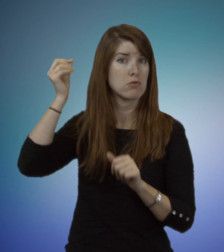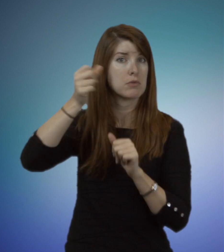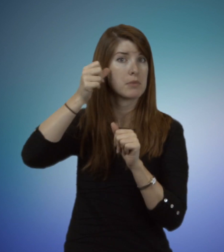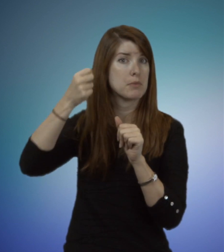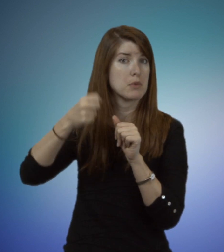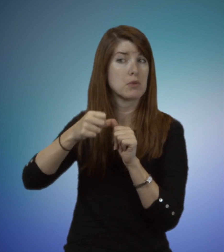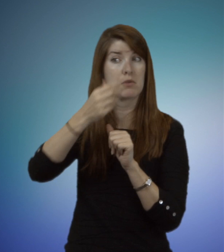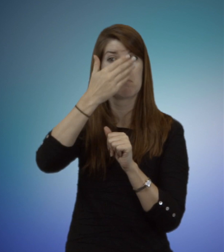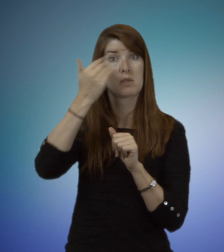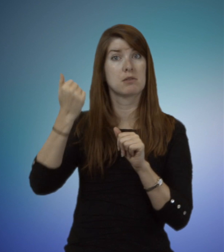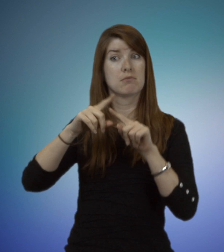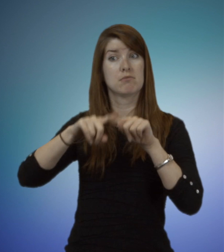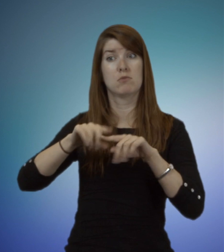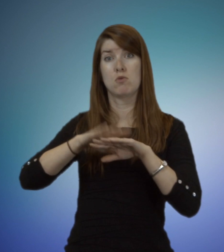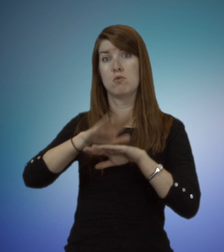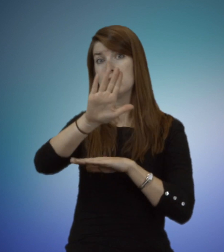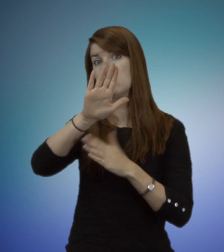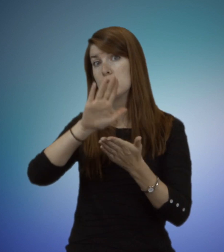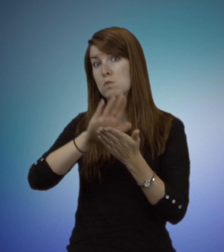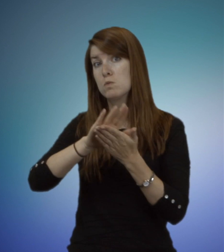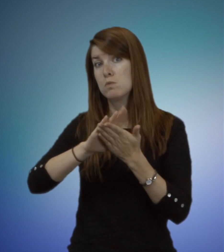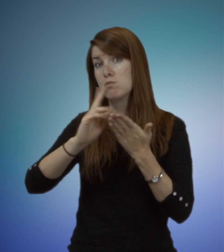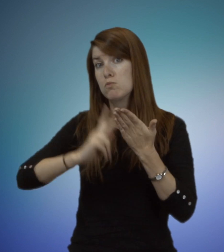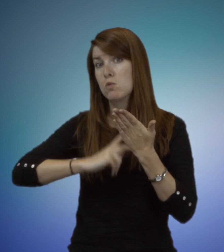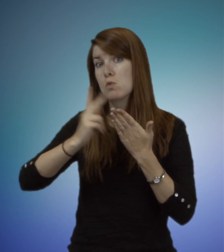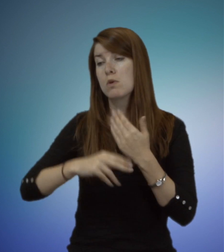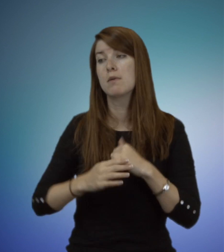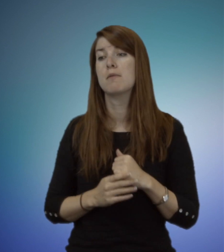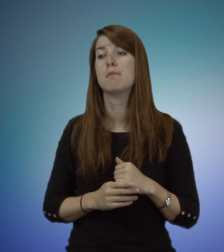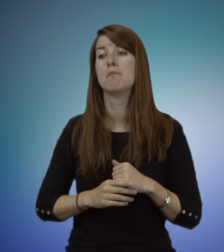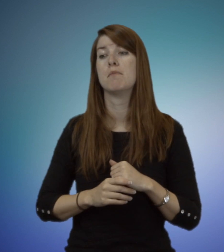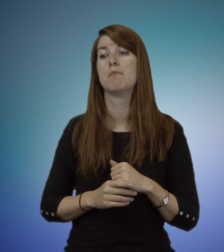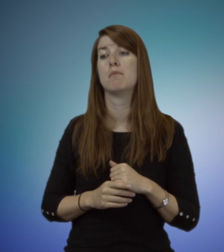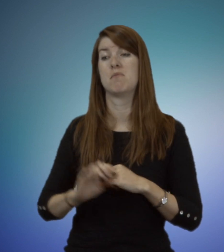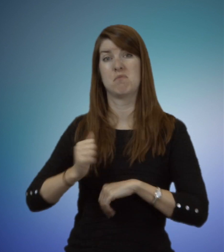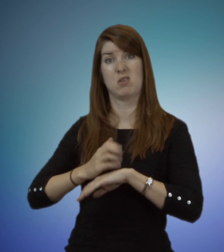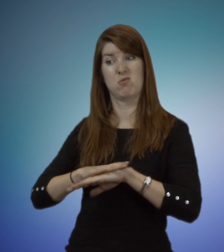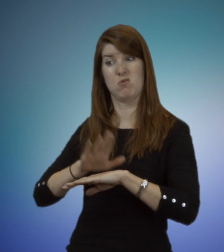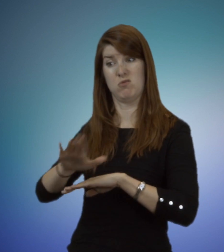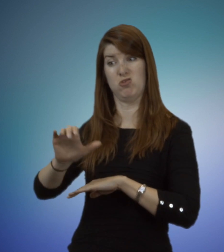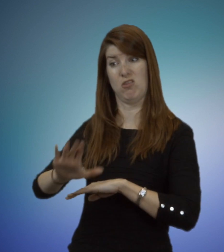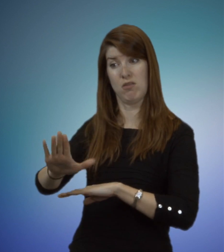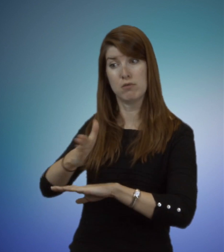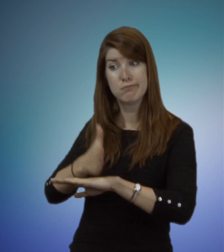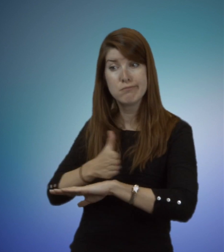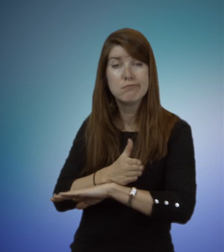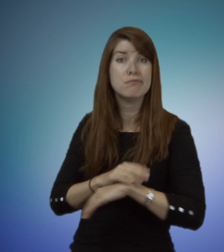or your child's progress, academic progress, overall program, what it looks like,